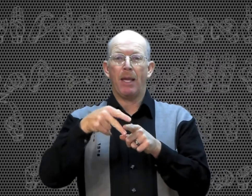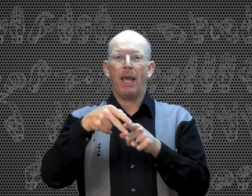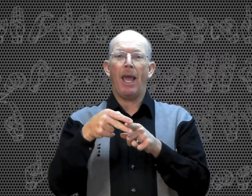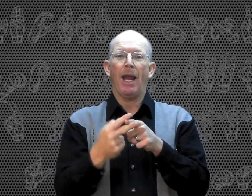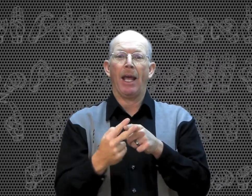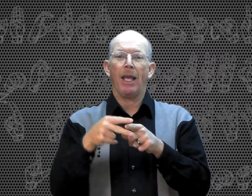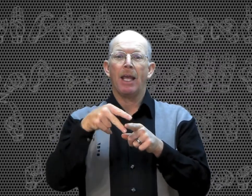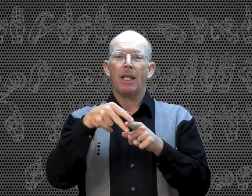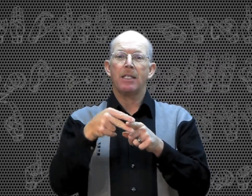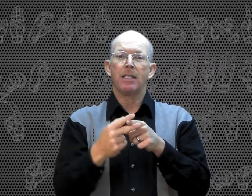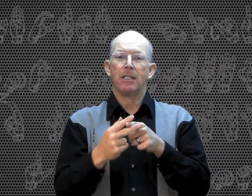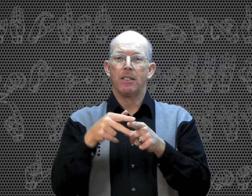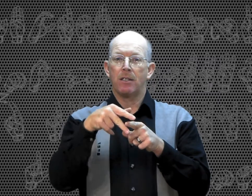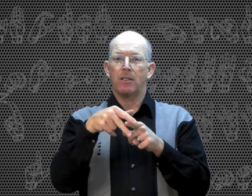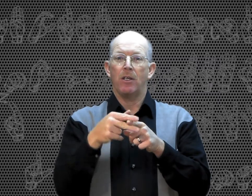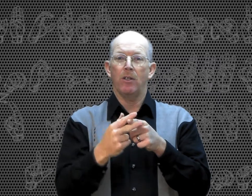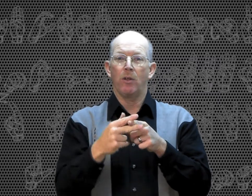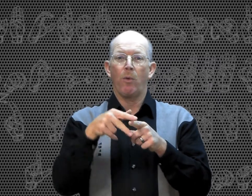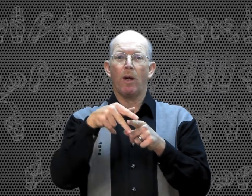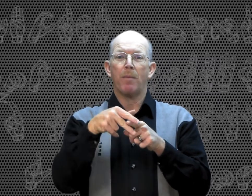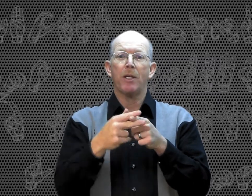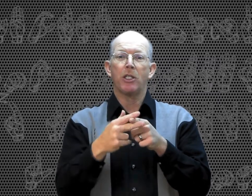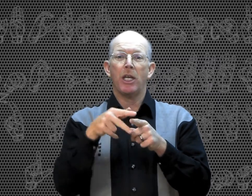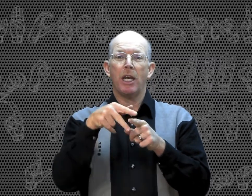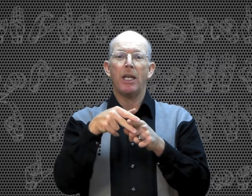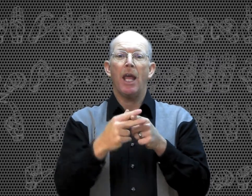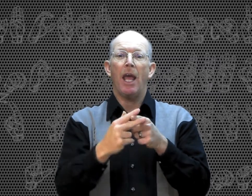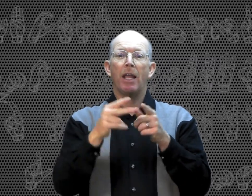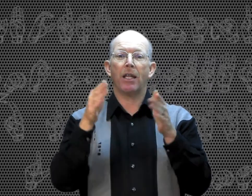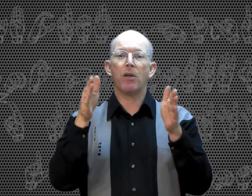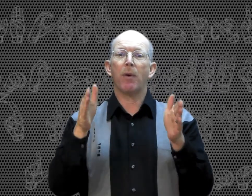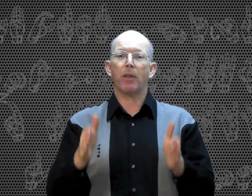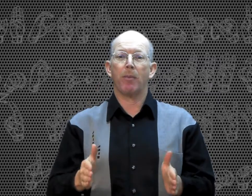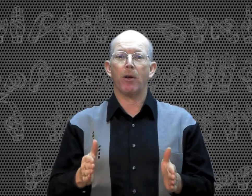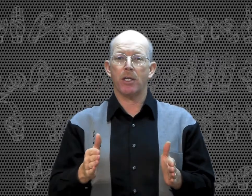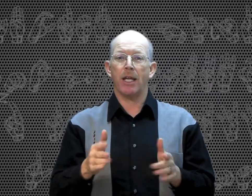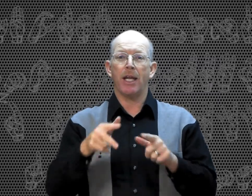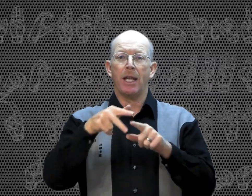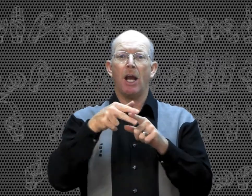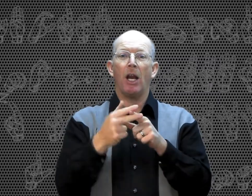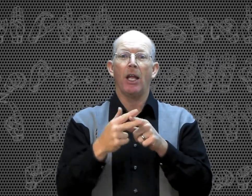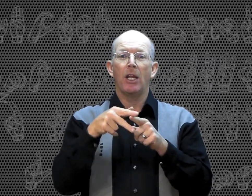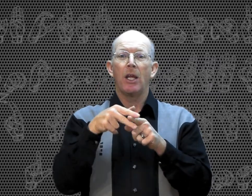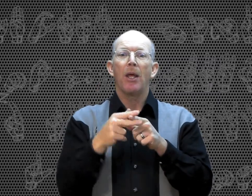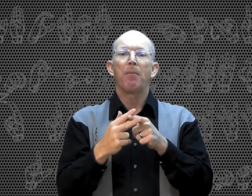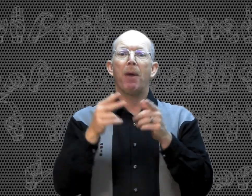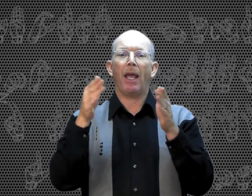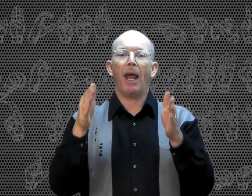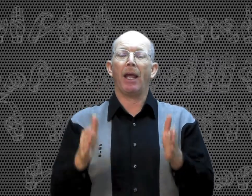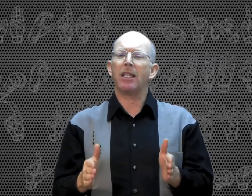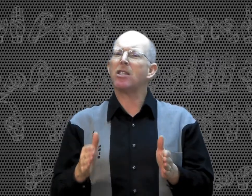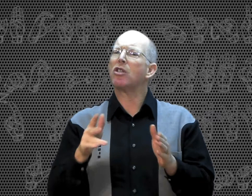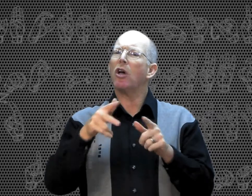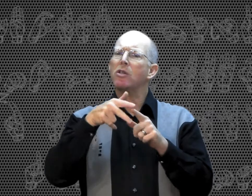MECHANIC – This is to work a machine. Then you put the PERSON ending on it. MECHANIC.